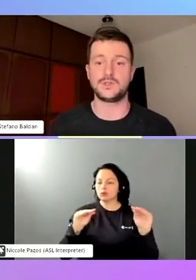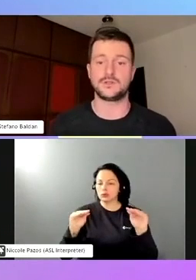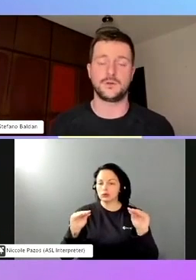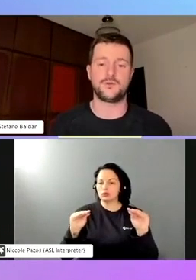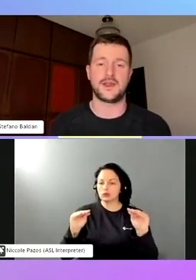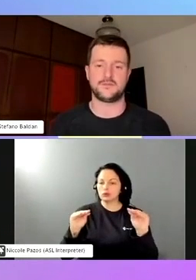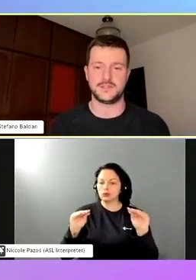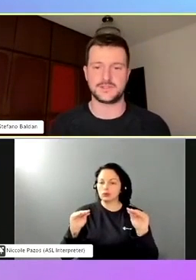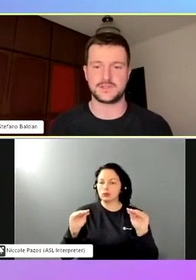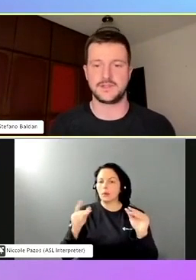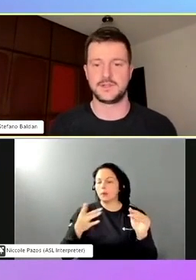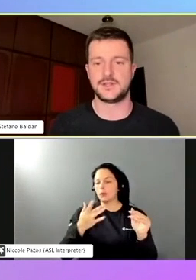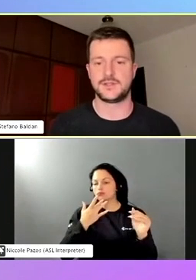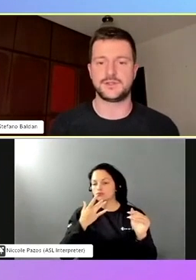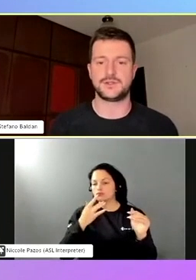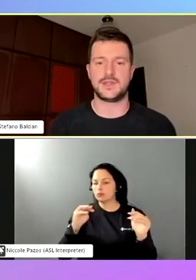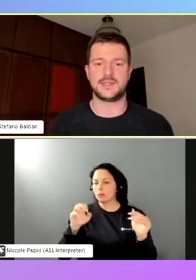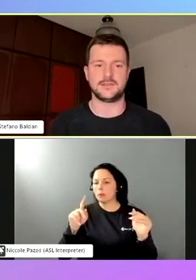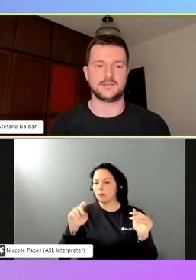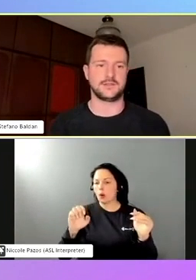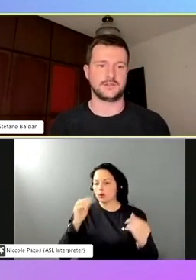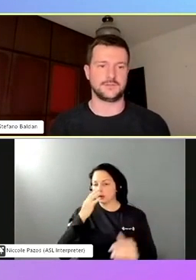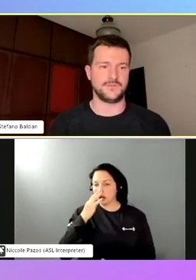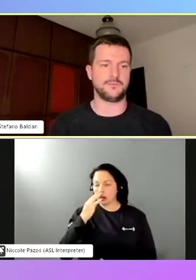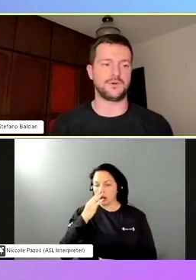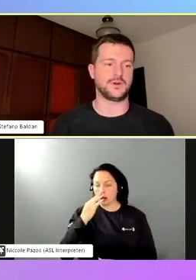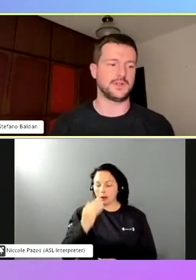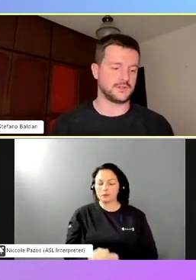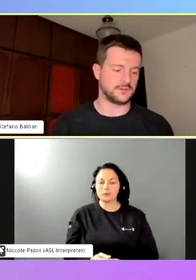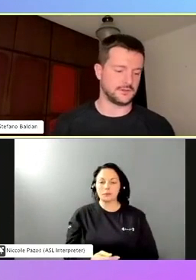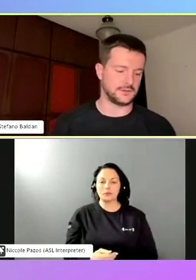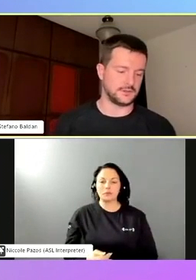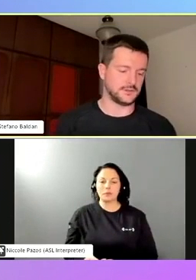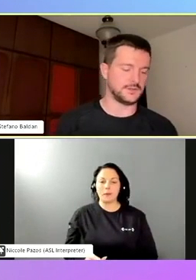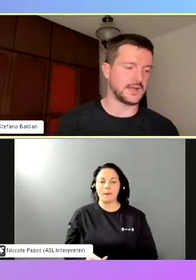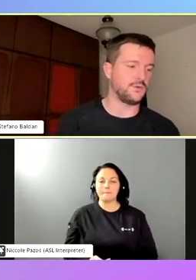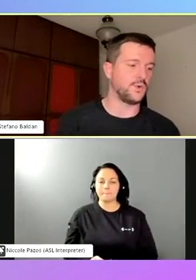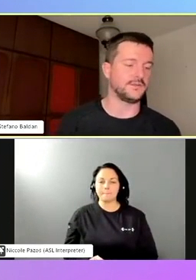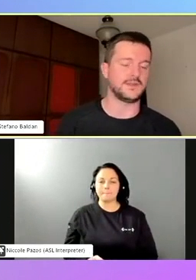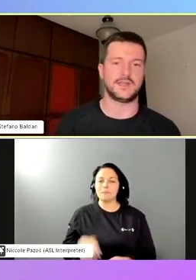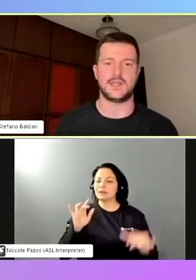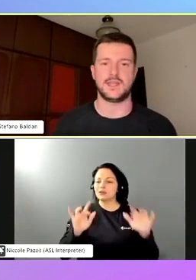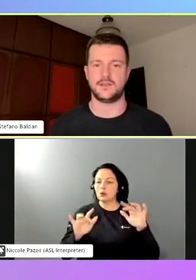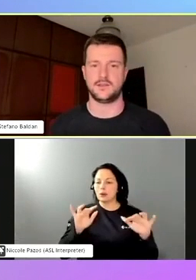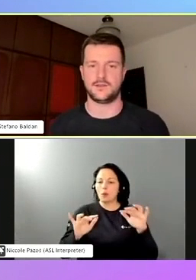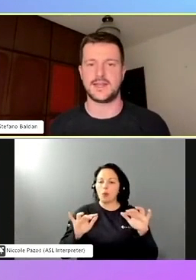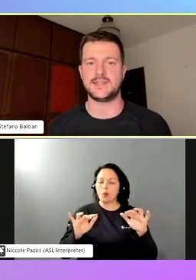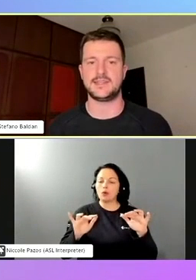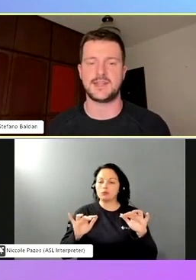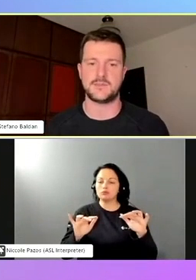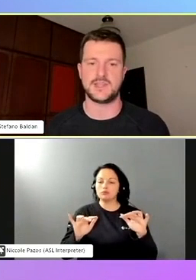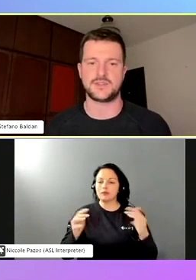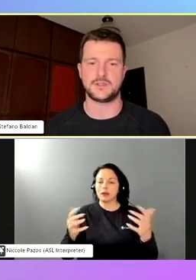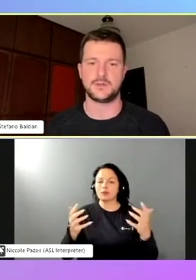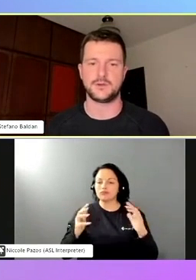It's completely free form. It's literally like putting sticky notes on a whiteboard.